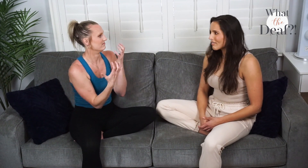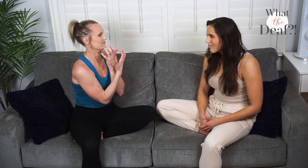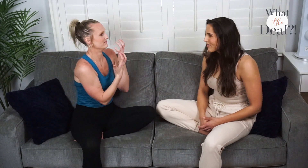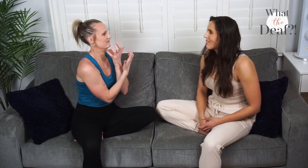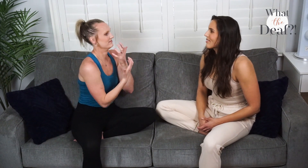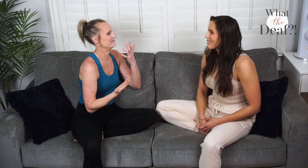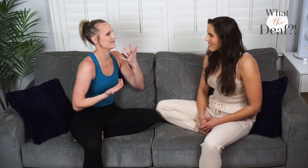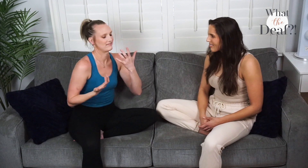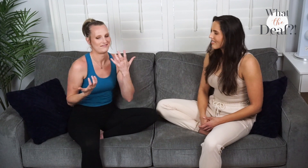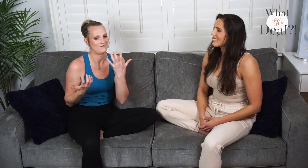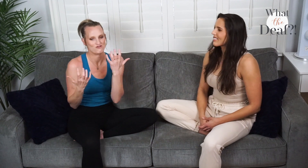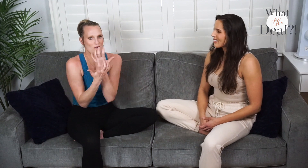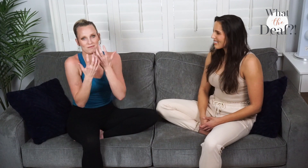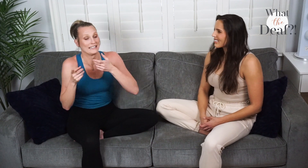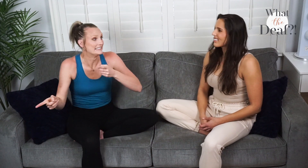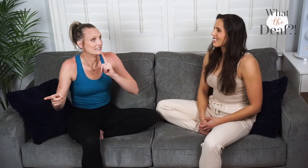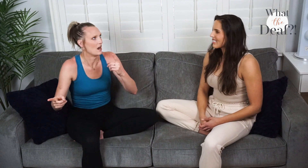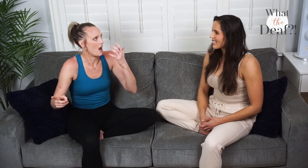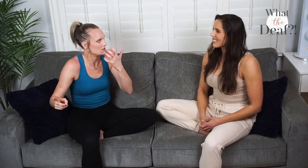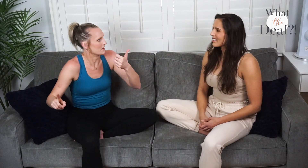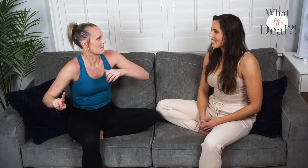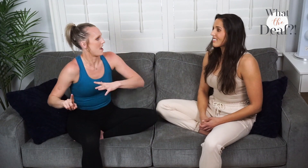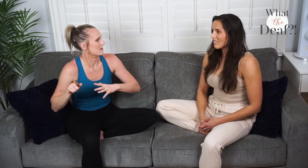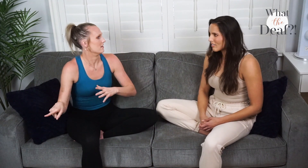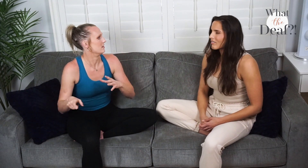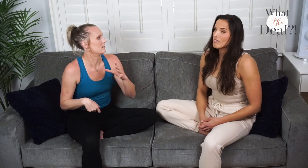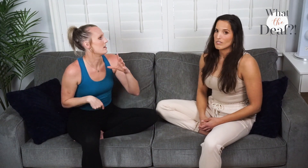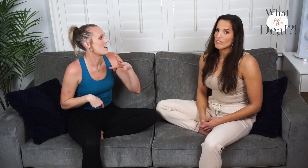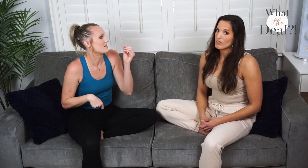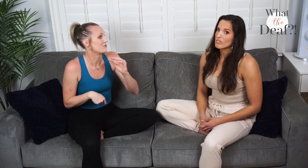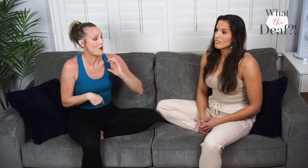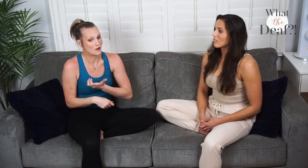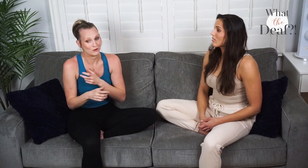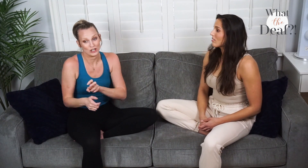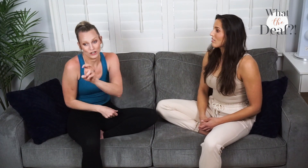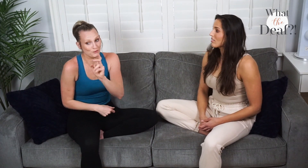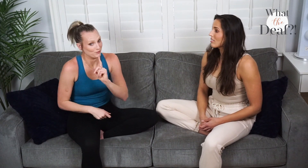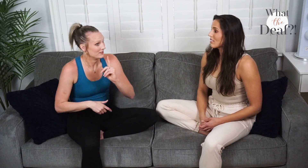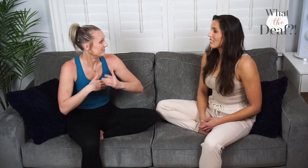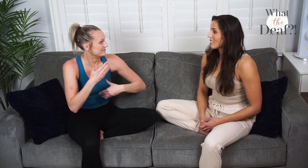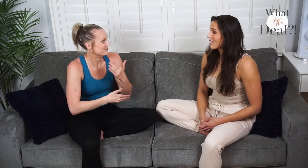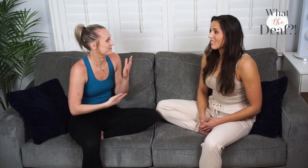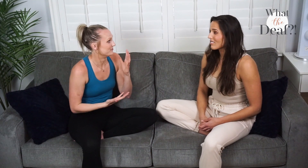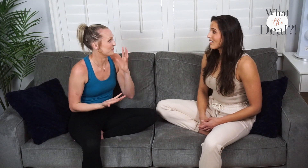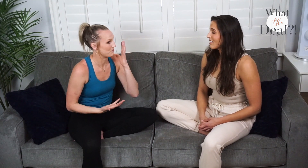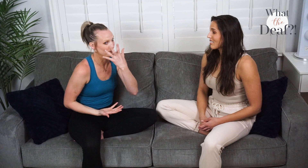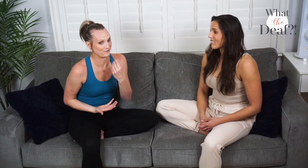but overall it's been amazing. He’s a really awesome guy and our journey has been really, really beautiful